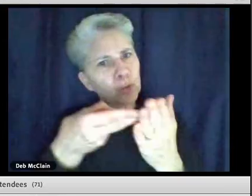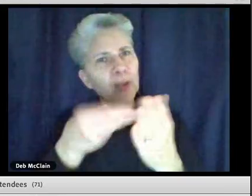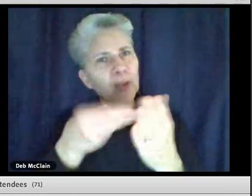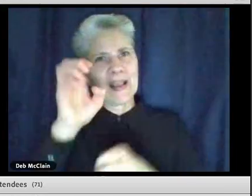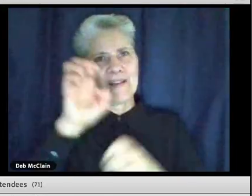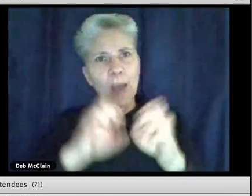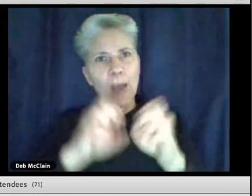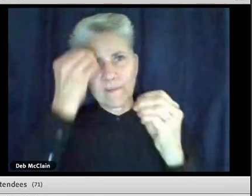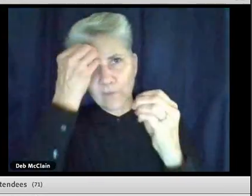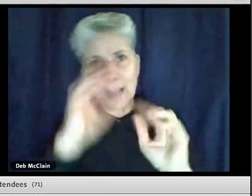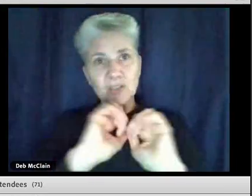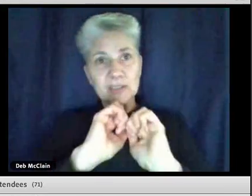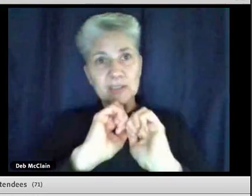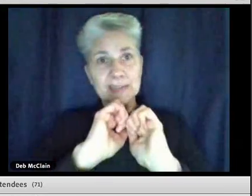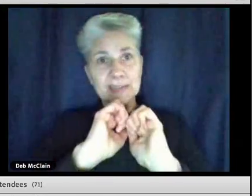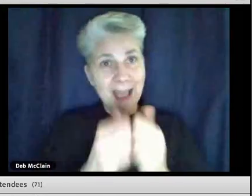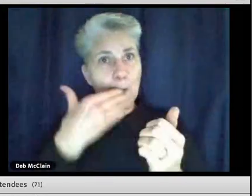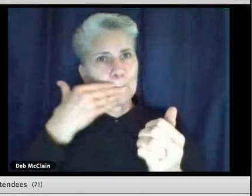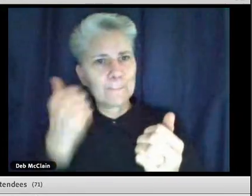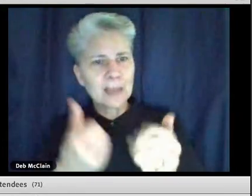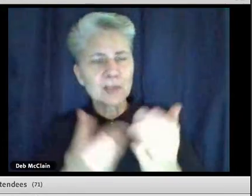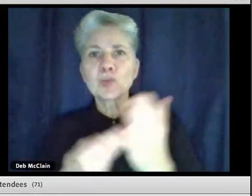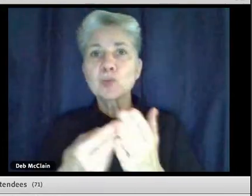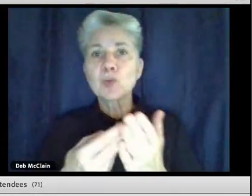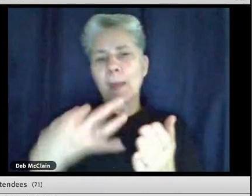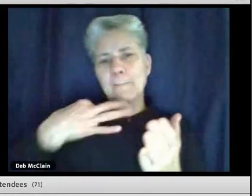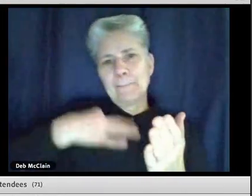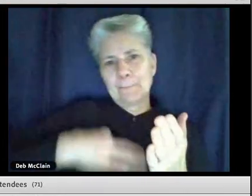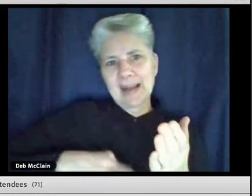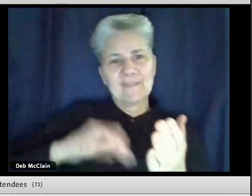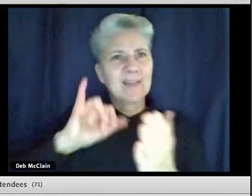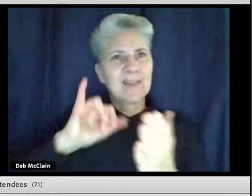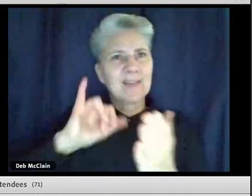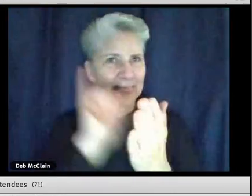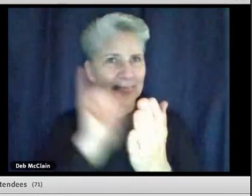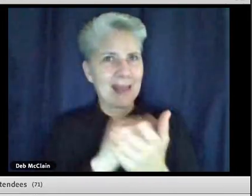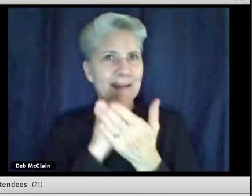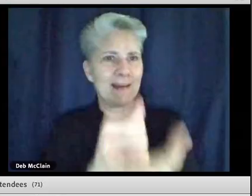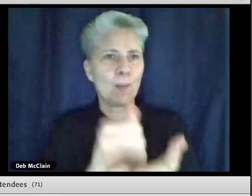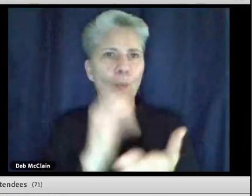and so if we can just help our patrons get better educated about how to evaluate information.